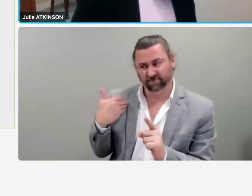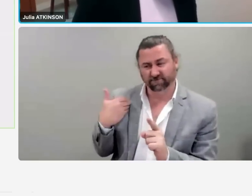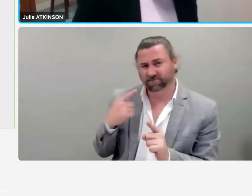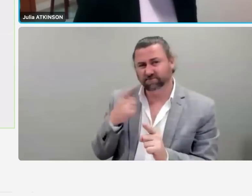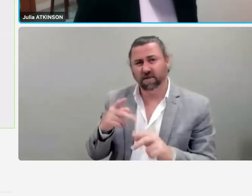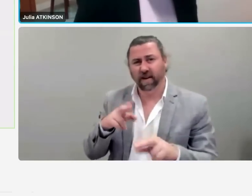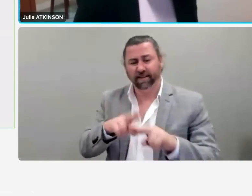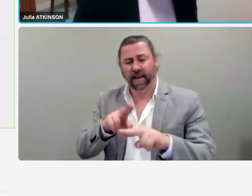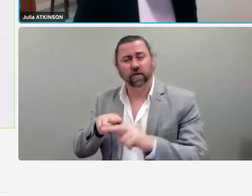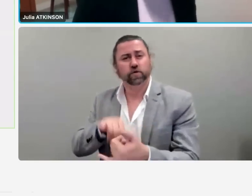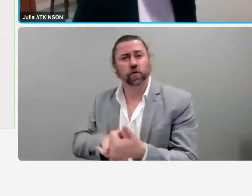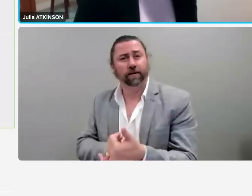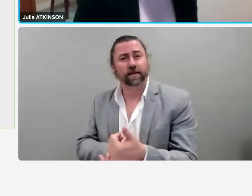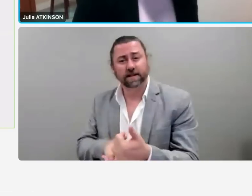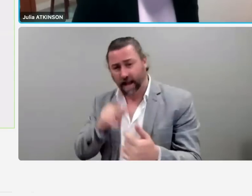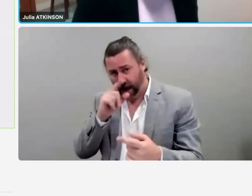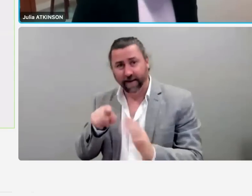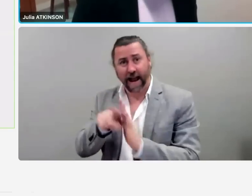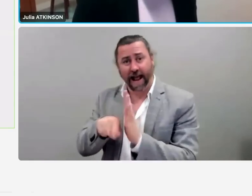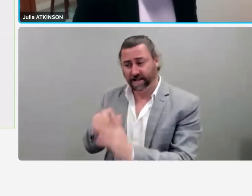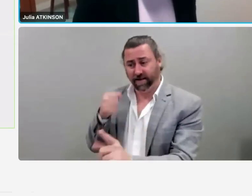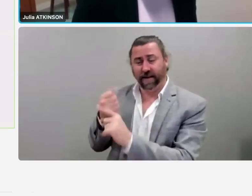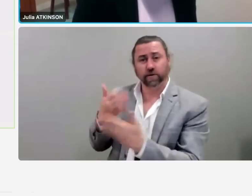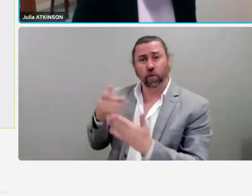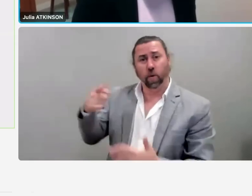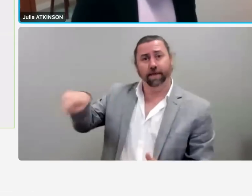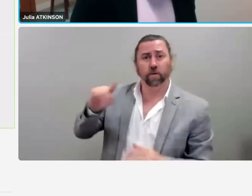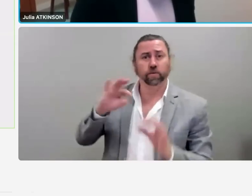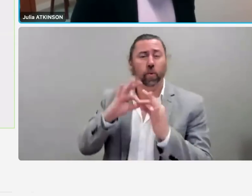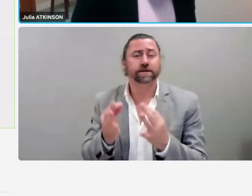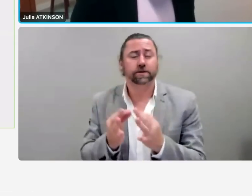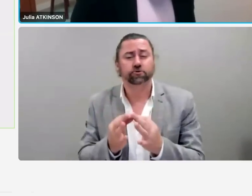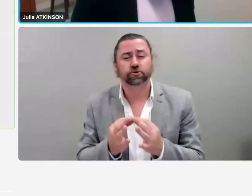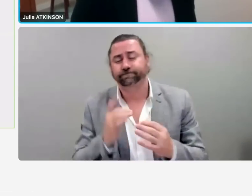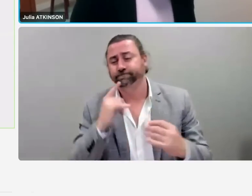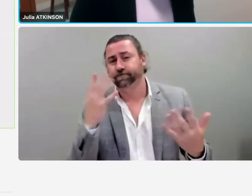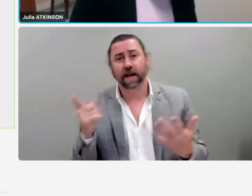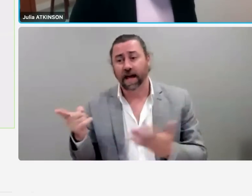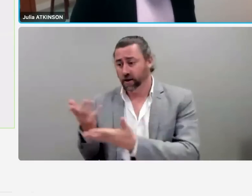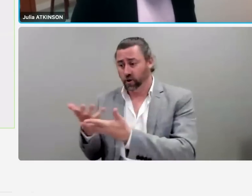some unintended consequences for them. For example if a service needs to fill a bus in